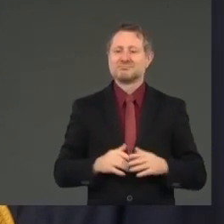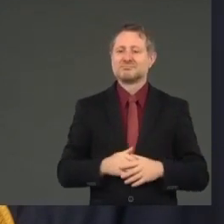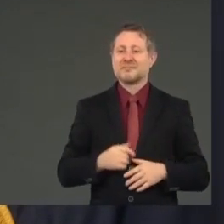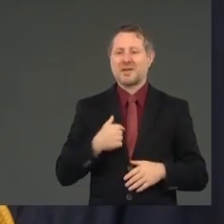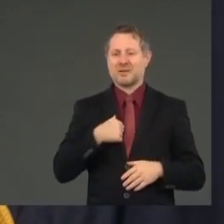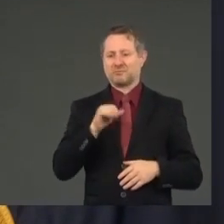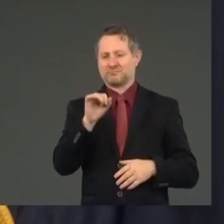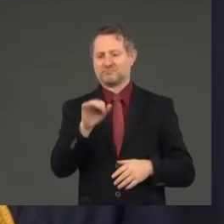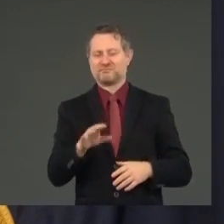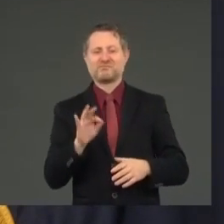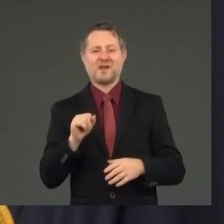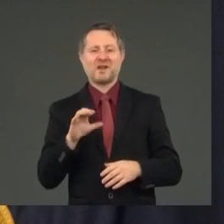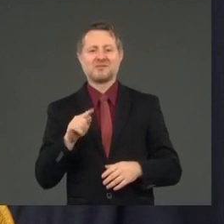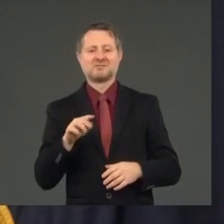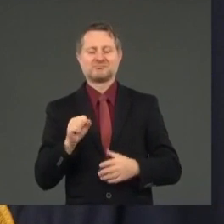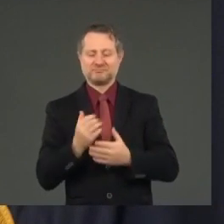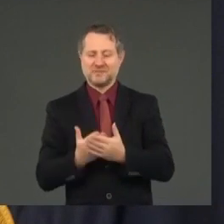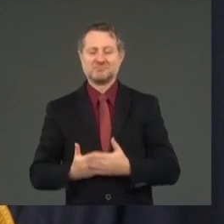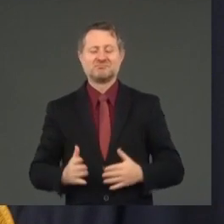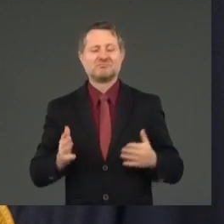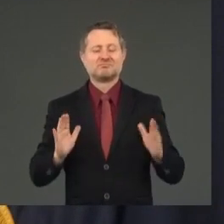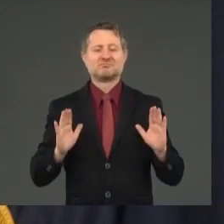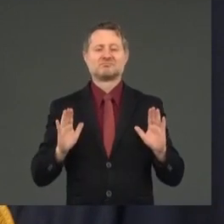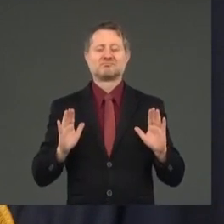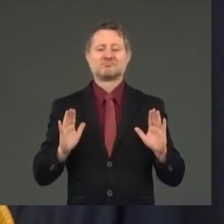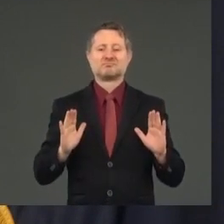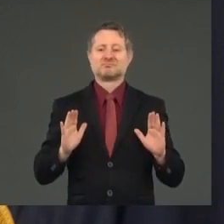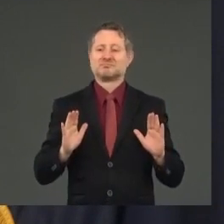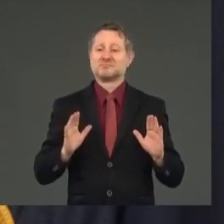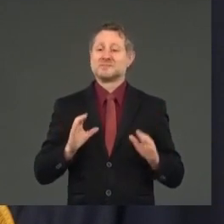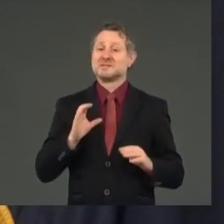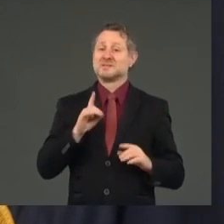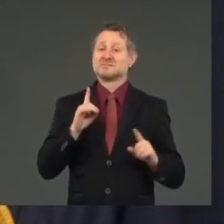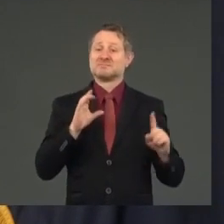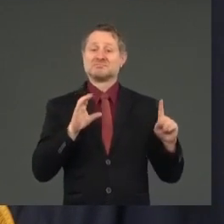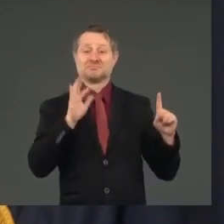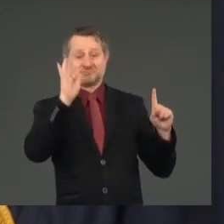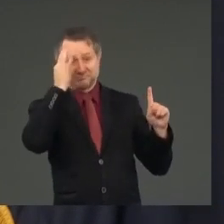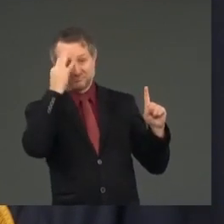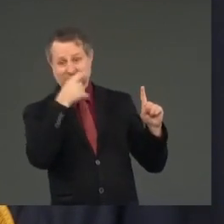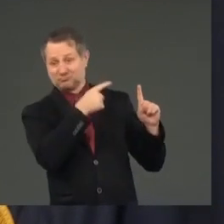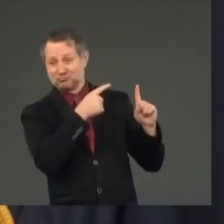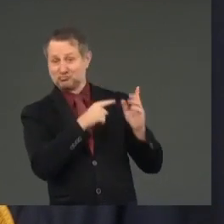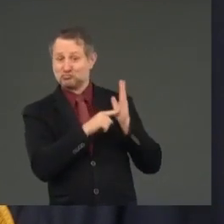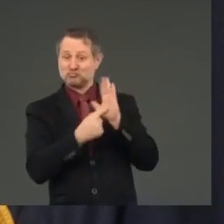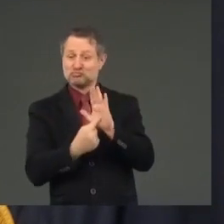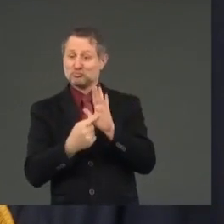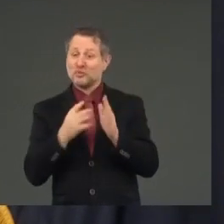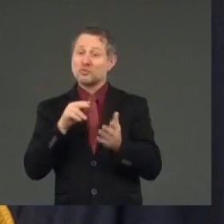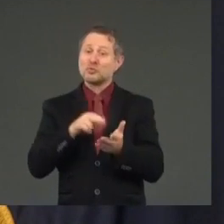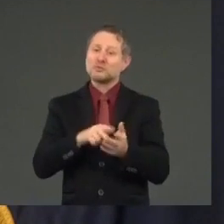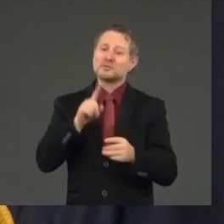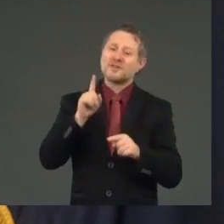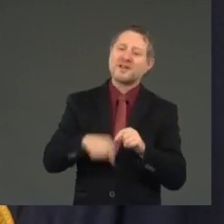FACTS, RIGHT? EVEN AT "THE TIMES," OKAY?